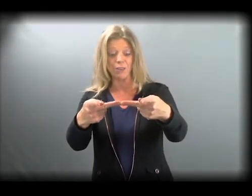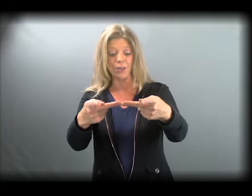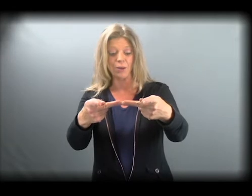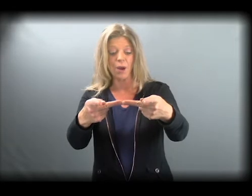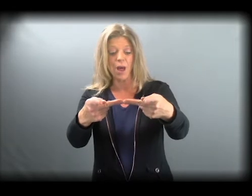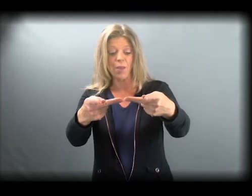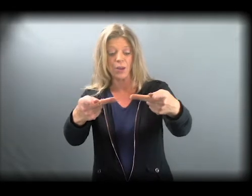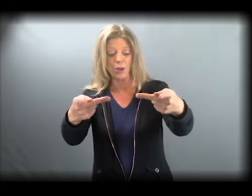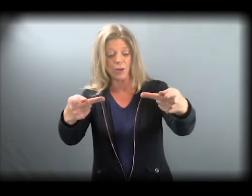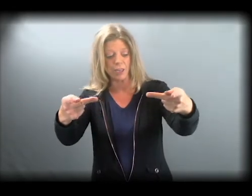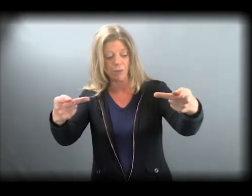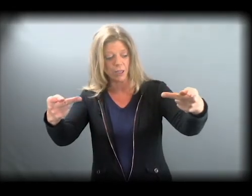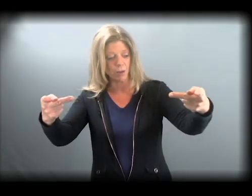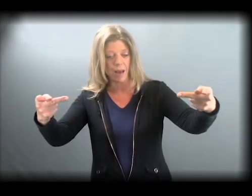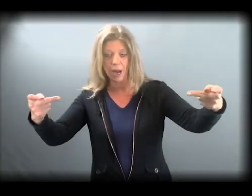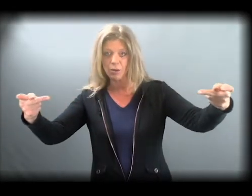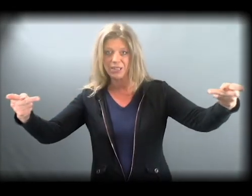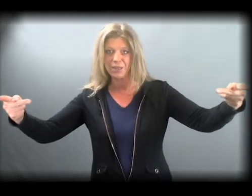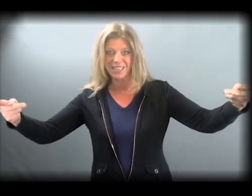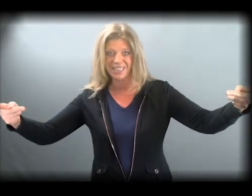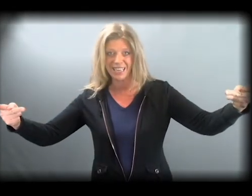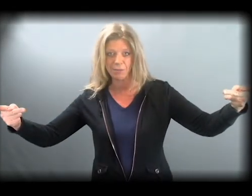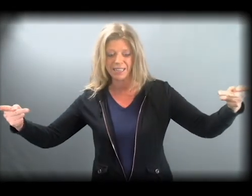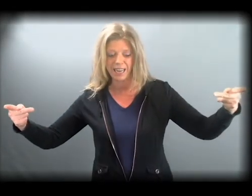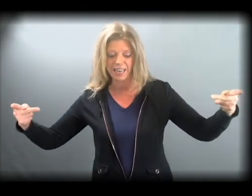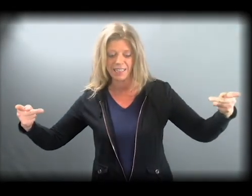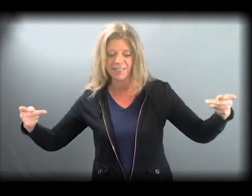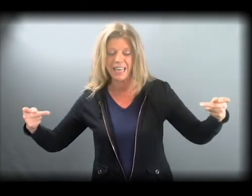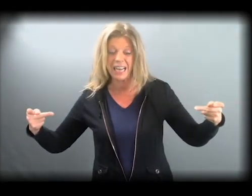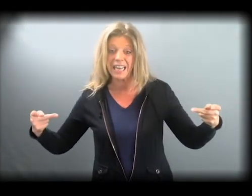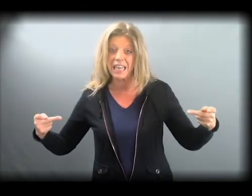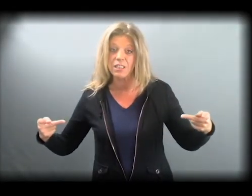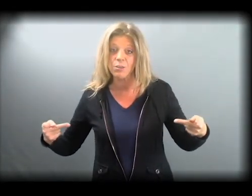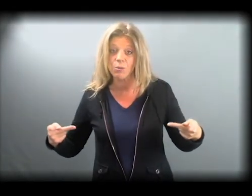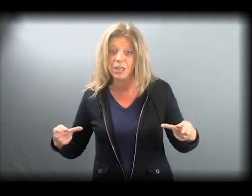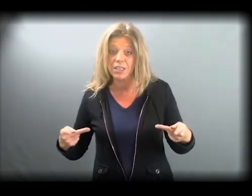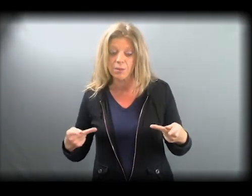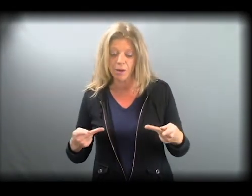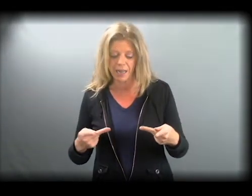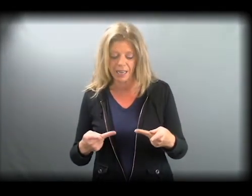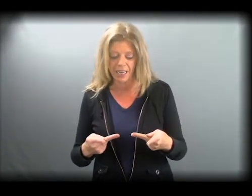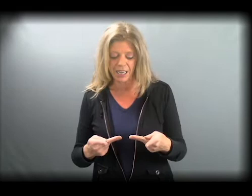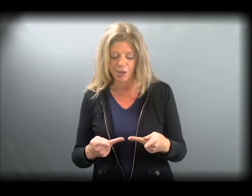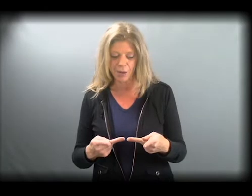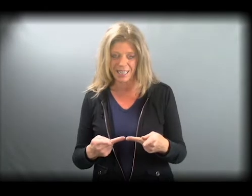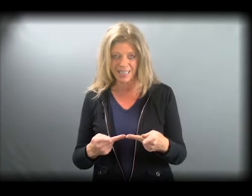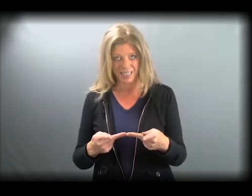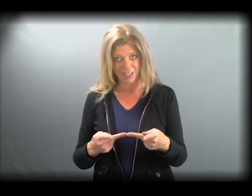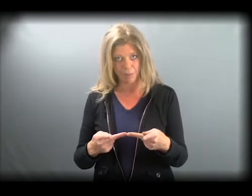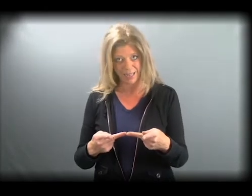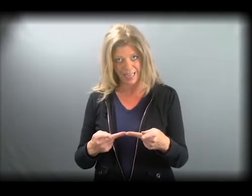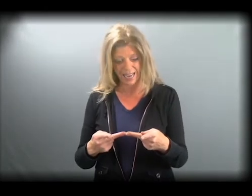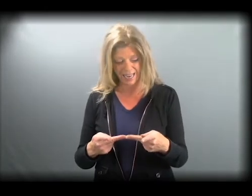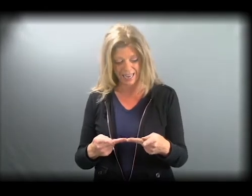of you. Then you're going to bring them out to their same sides, in towards your body, and you're going to touch them again.